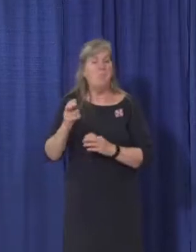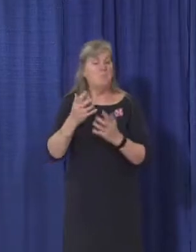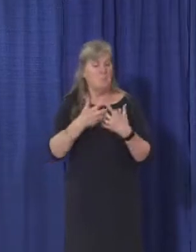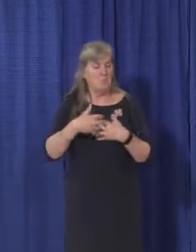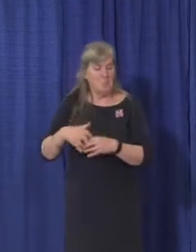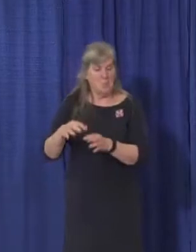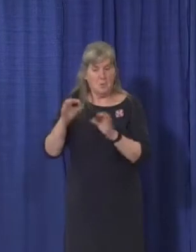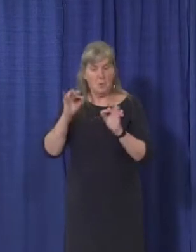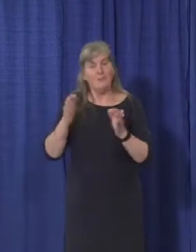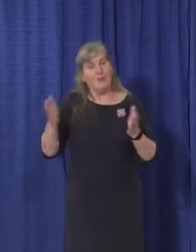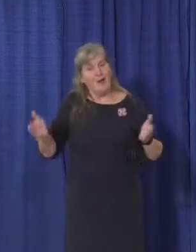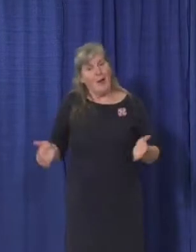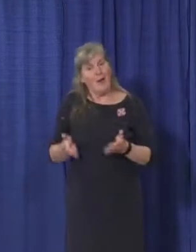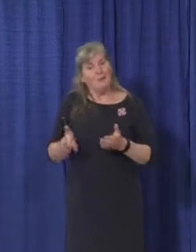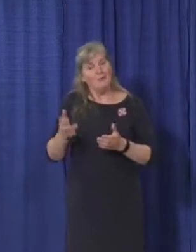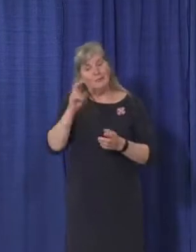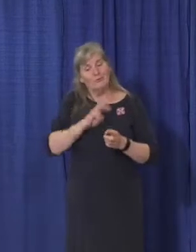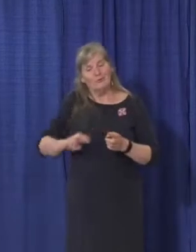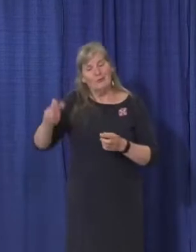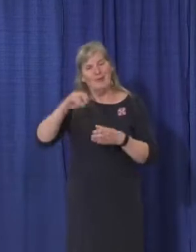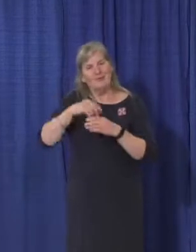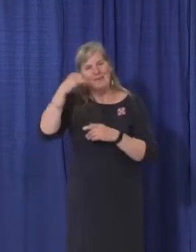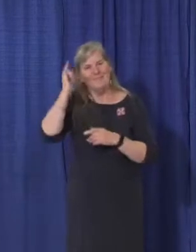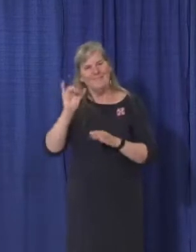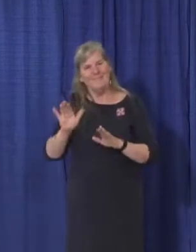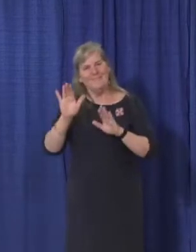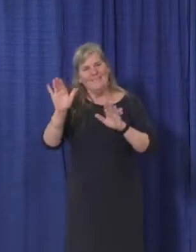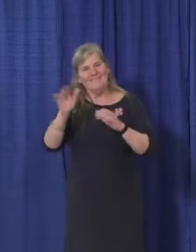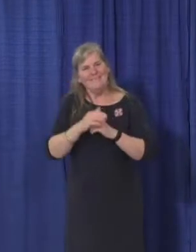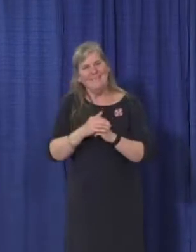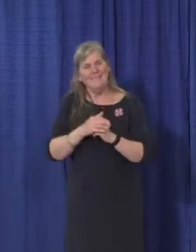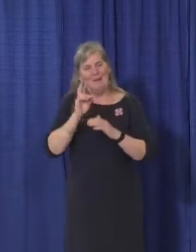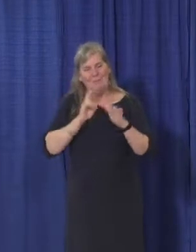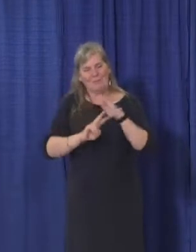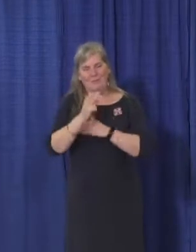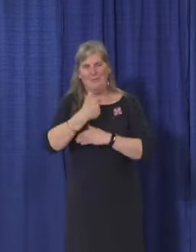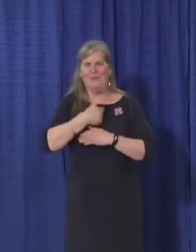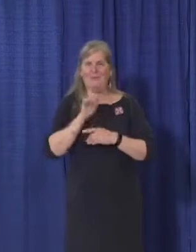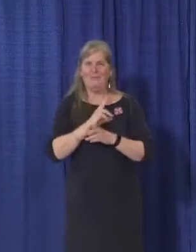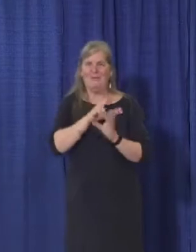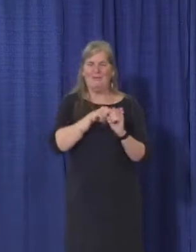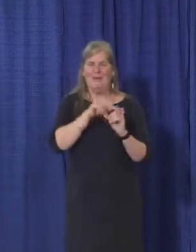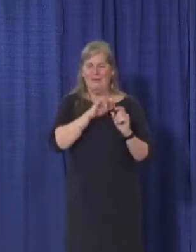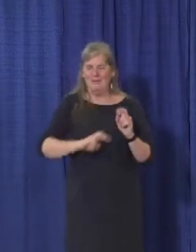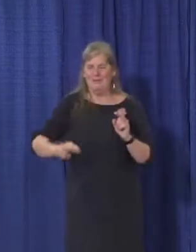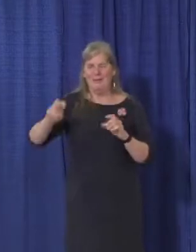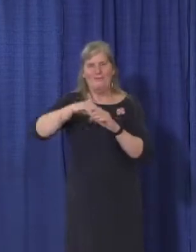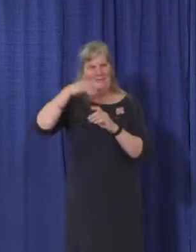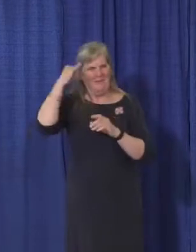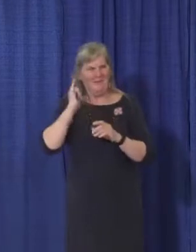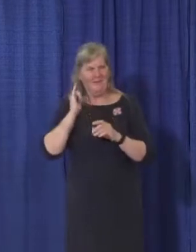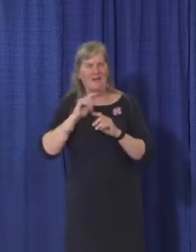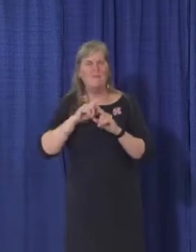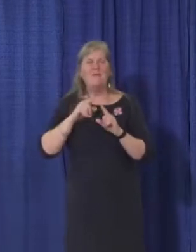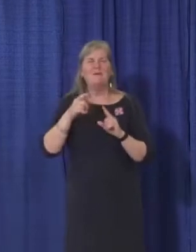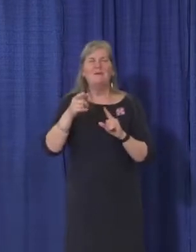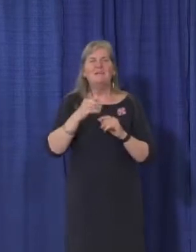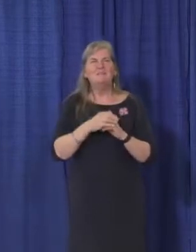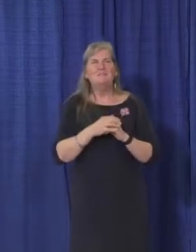great Yukon summer which I encourage people to do and I look forward to that myself,